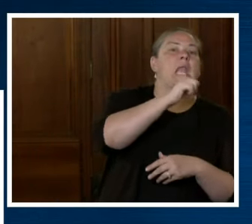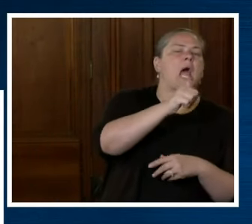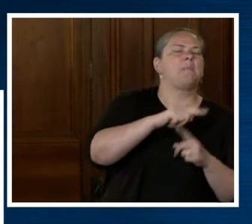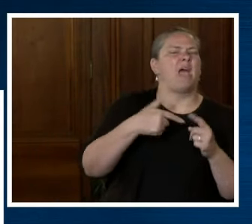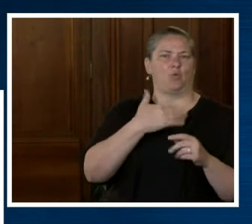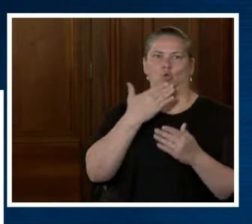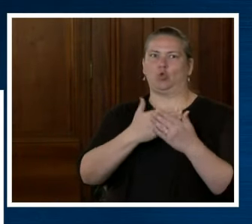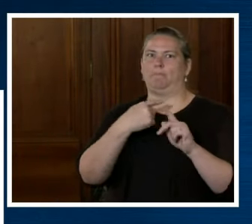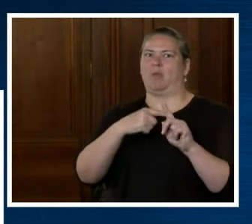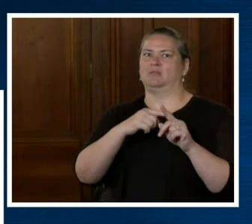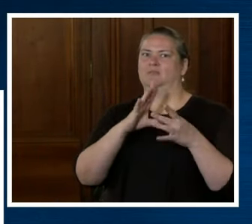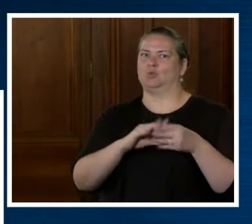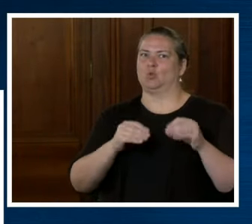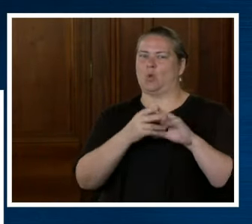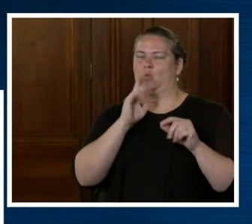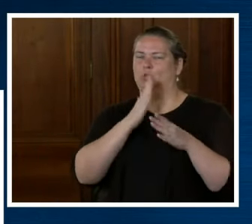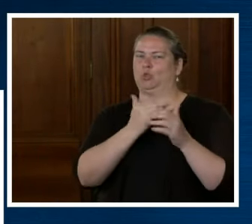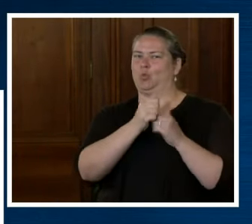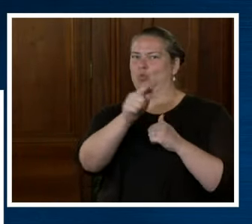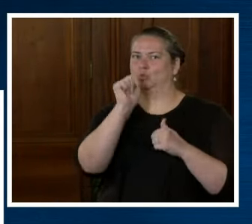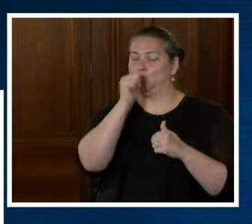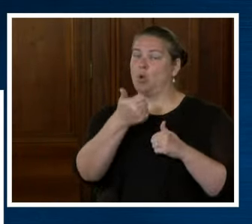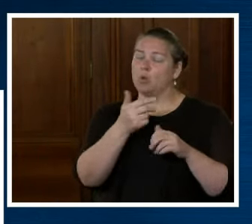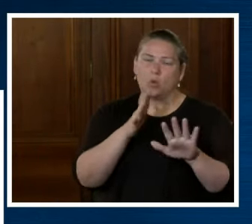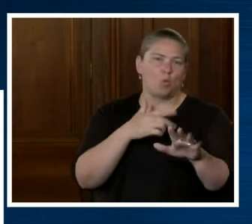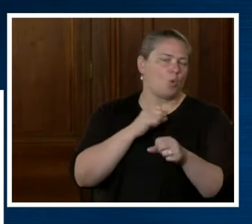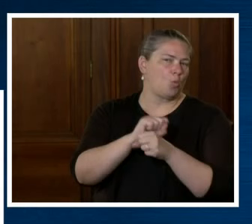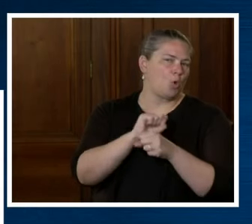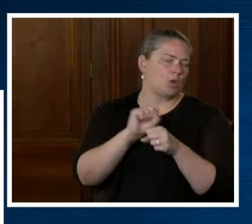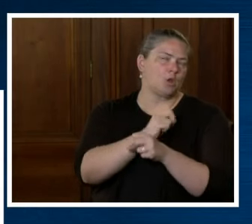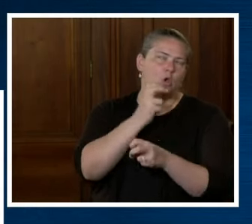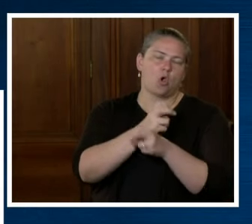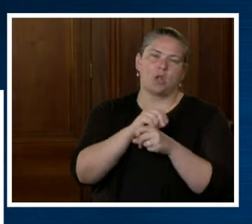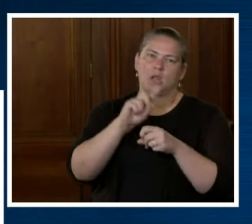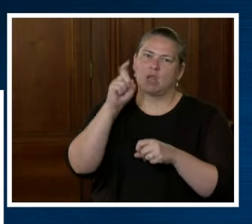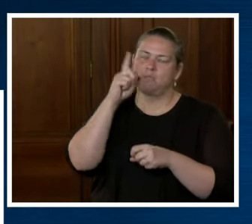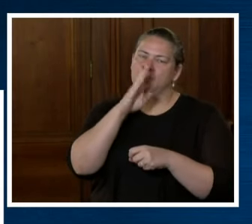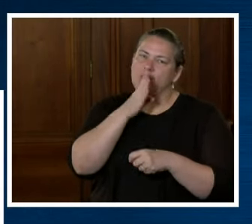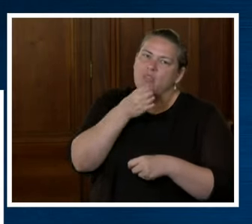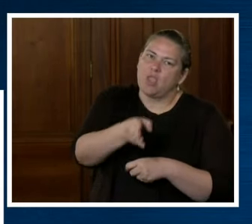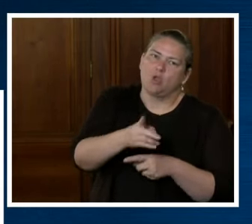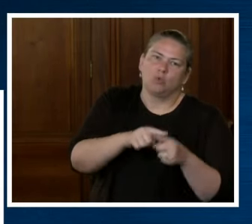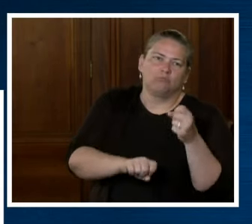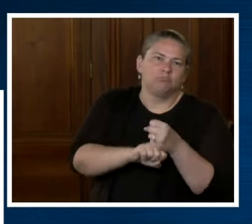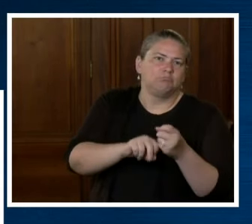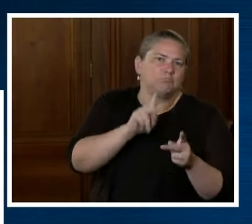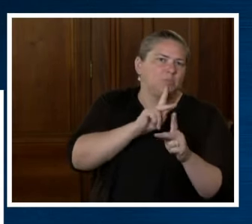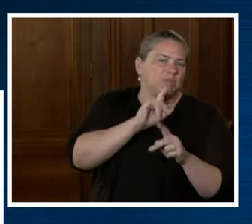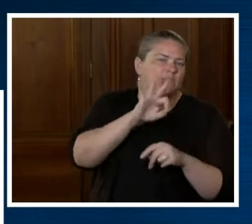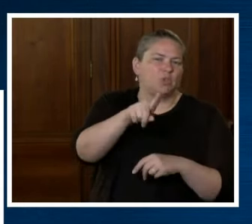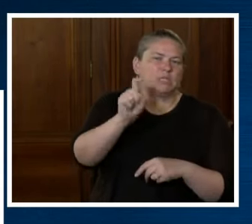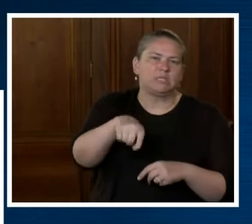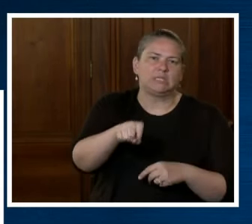MEDICAL AND SCIENTIFIC UNCERTAINTIES, THEIR LATITUDE MUST BE ESPECIALLY BROAD. WHERE THOSED BRO' REQUIREMENTS